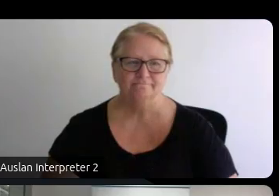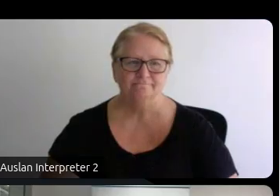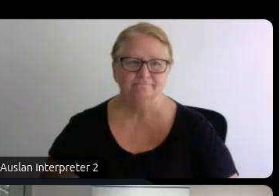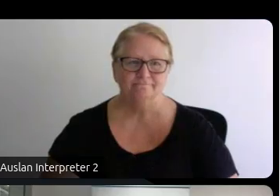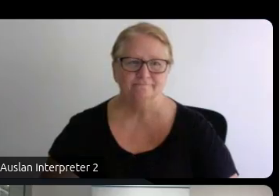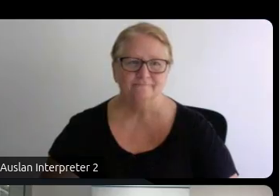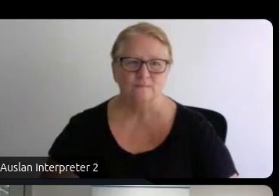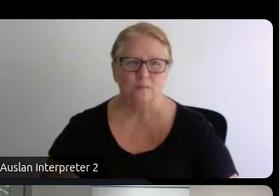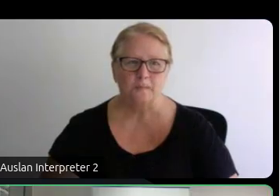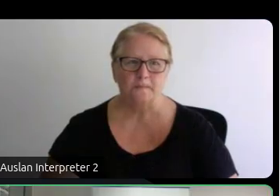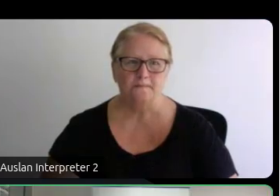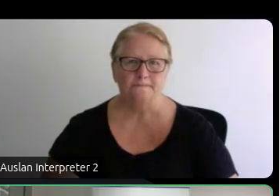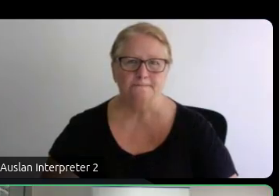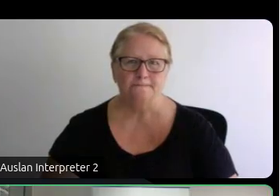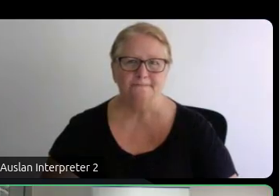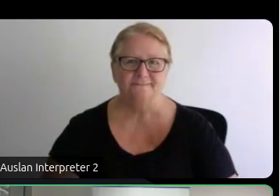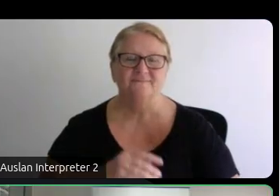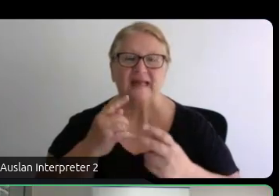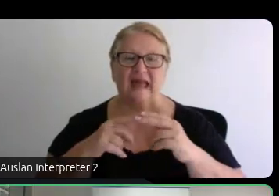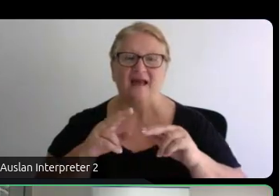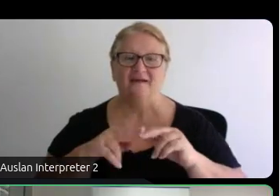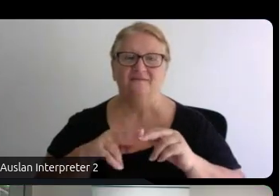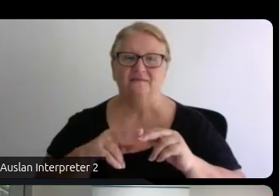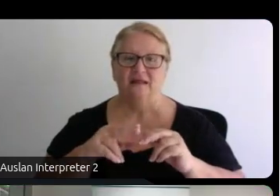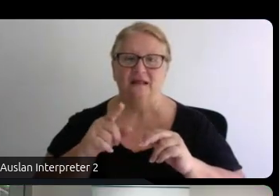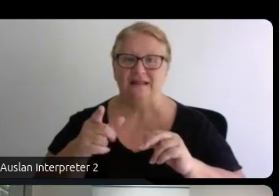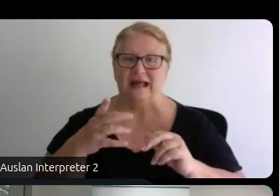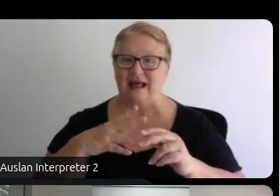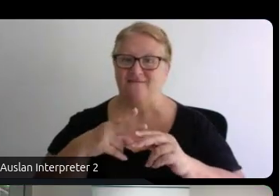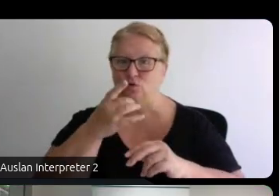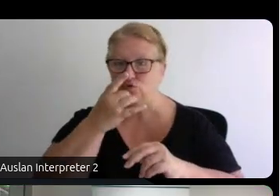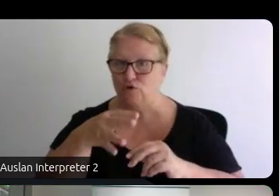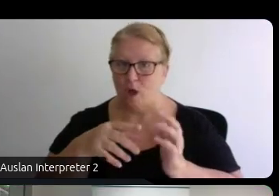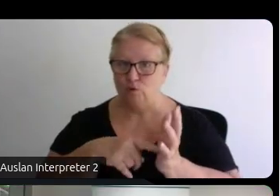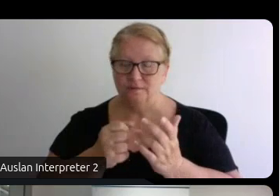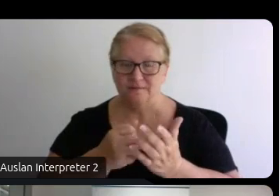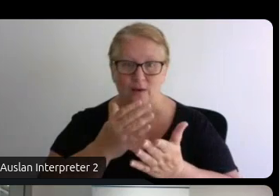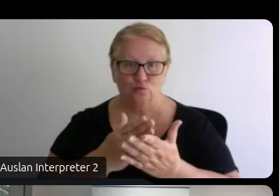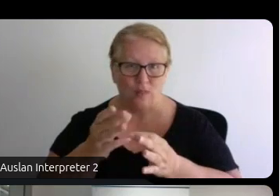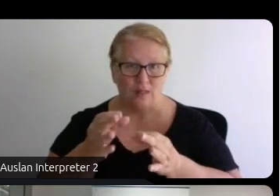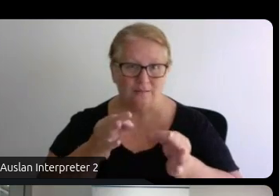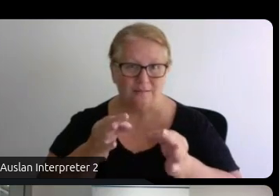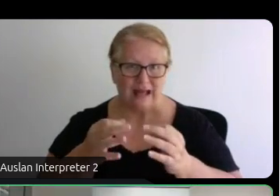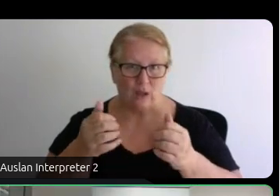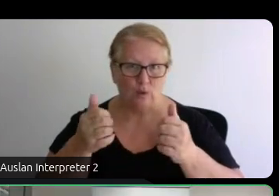yeah if if there is a need from the child to have assistance to ensure that the plan is being used